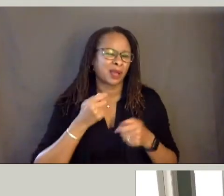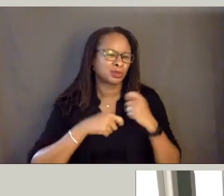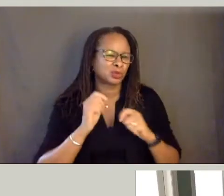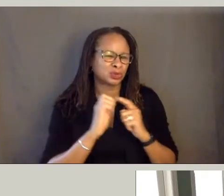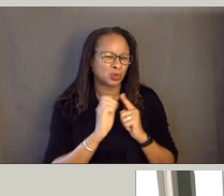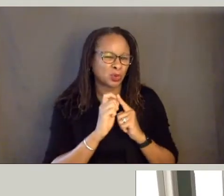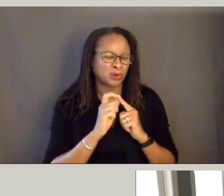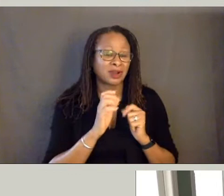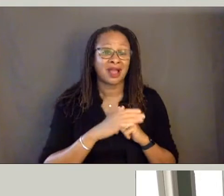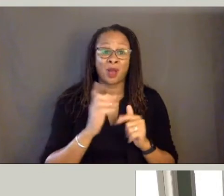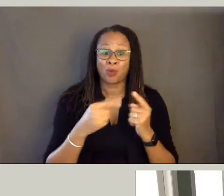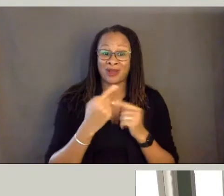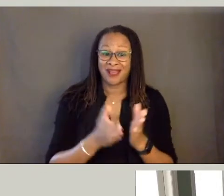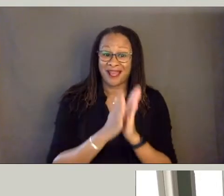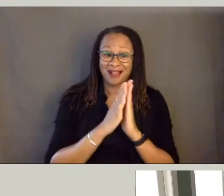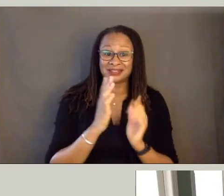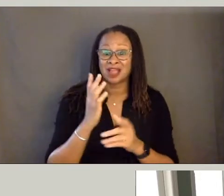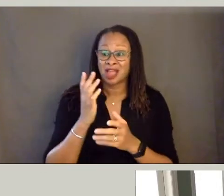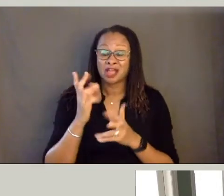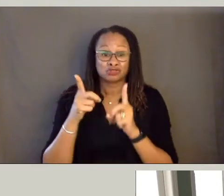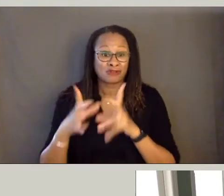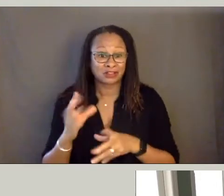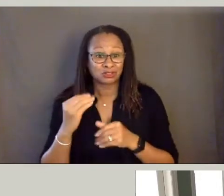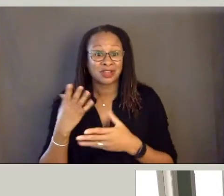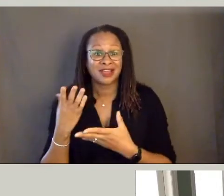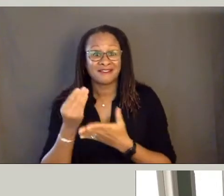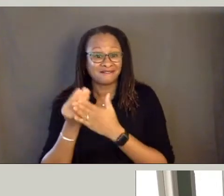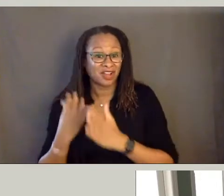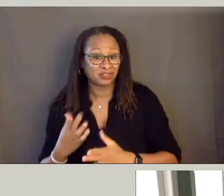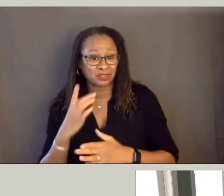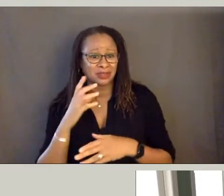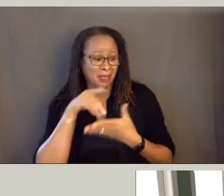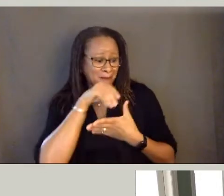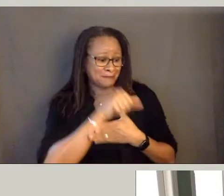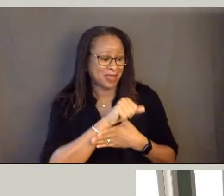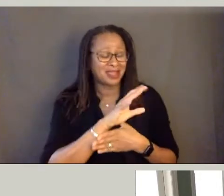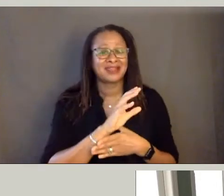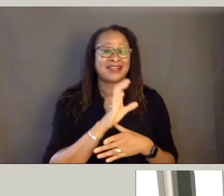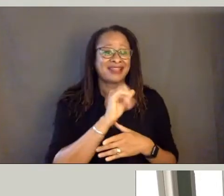I've been told that paying the protagonist, I'm threatening the integrity of the film.